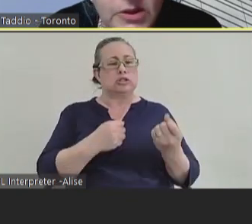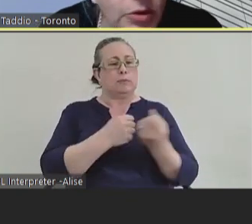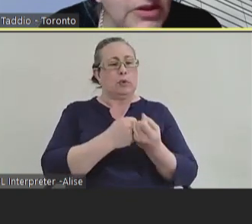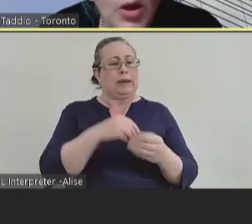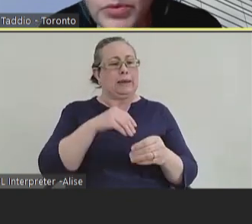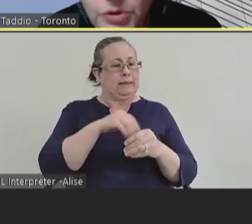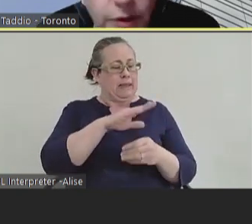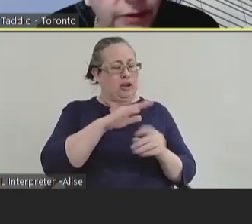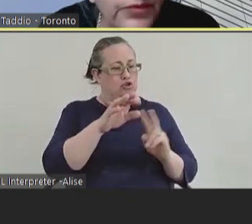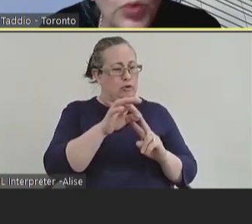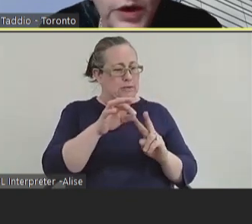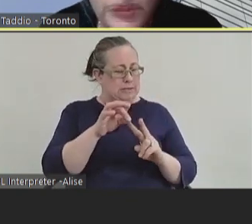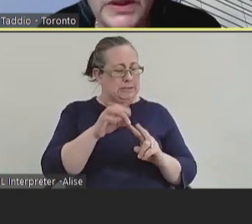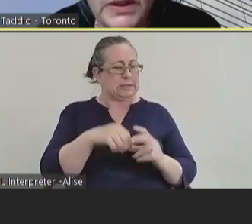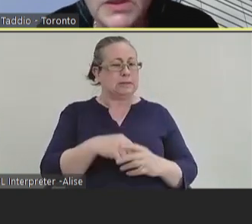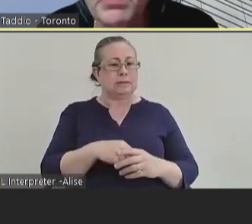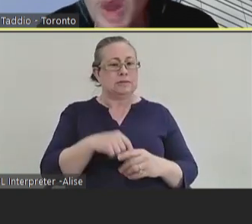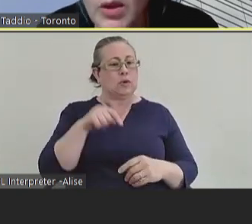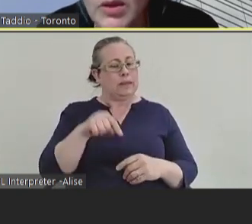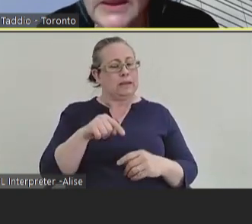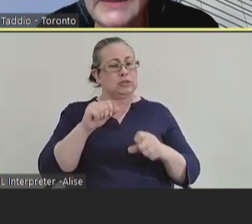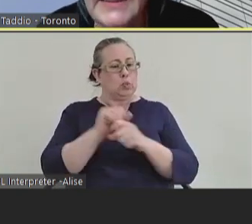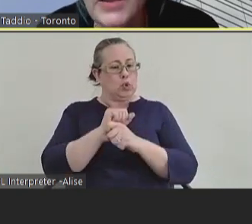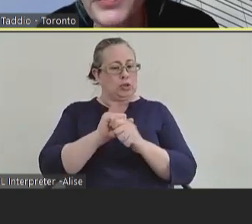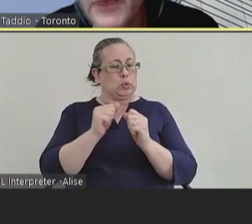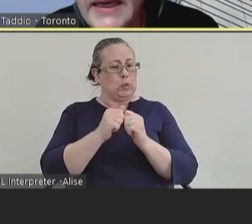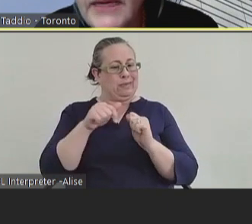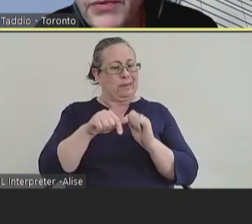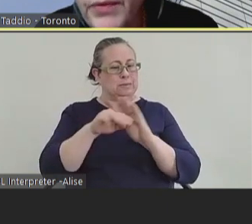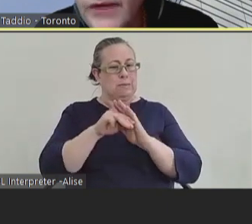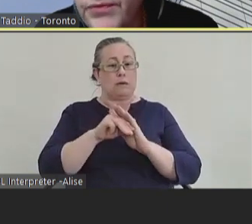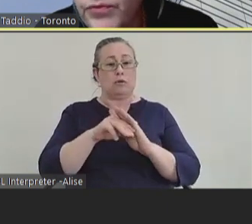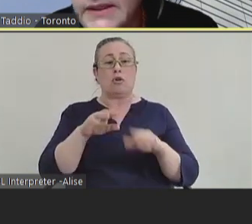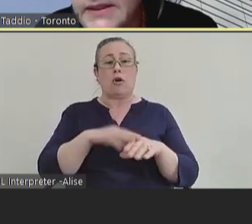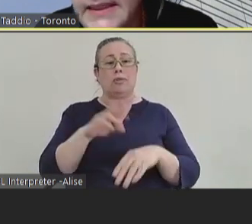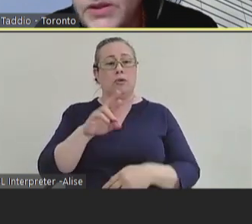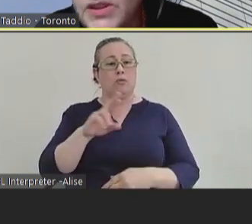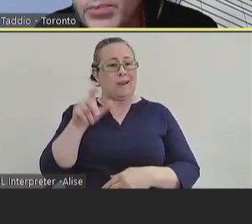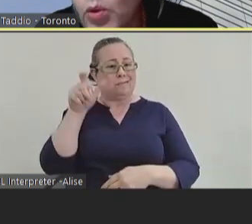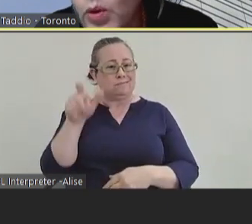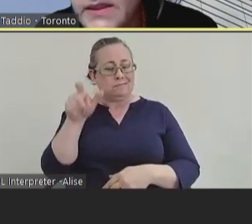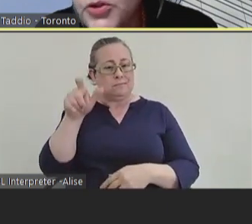So, this all sort of works with this model. And on the right, I've written down some points